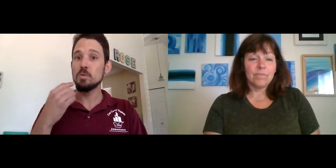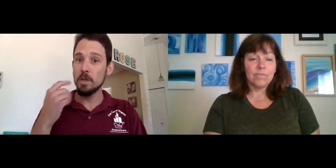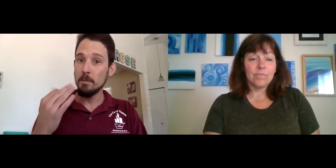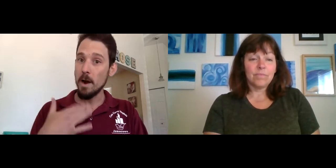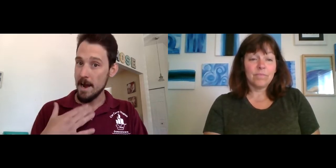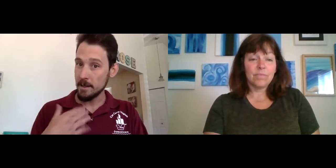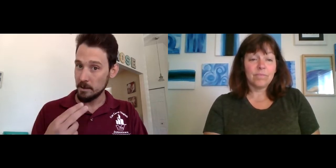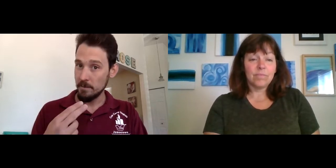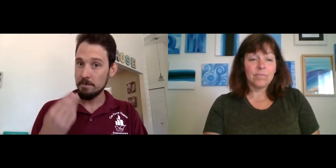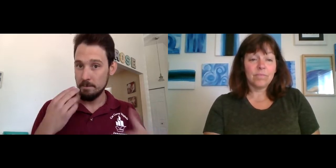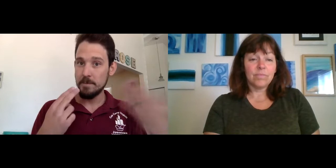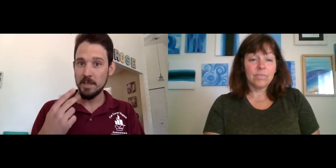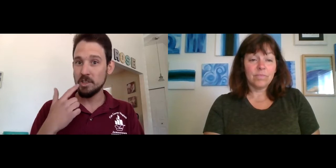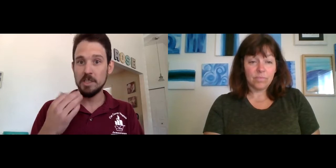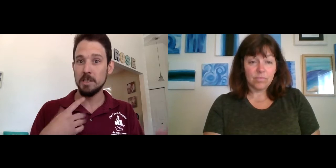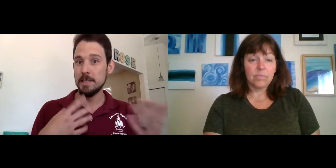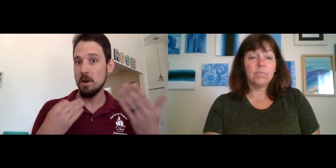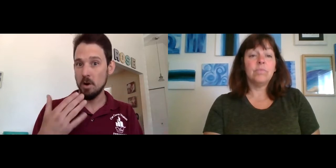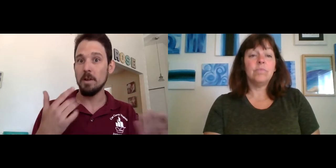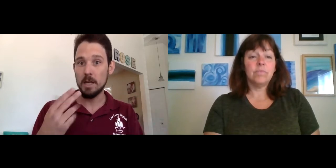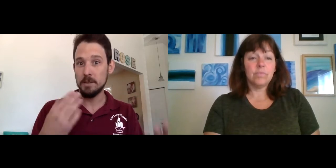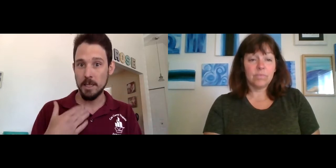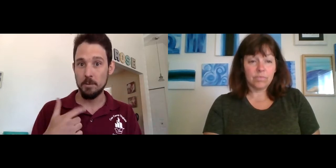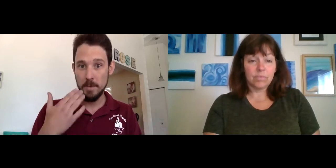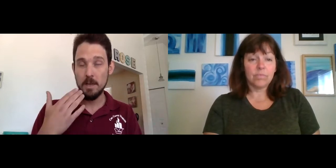really more active because she stayed at home a lot of the time with me